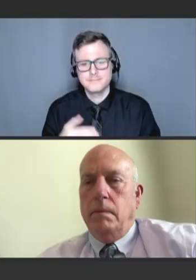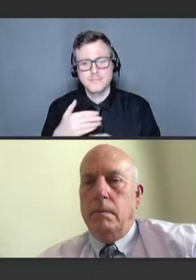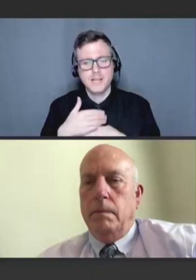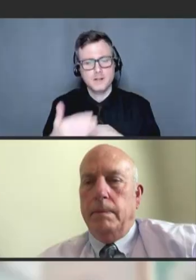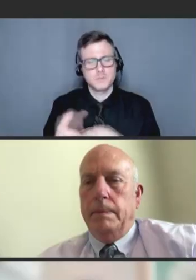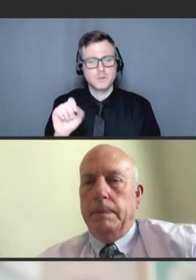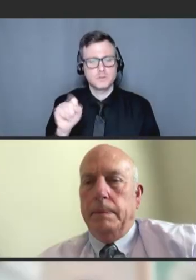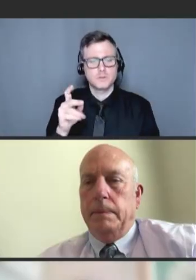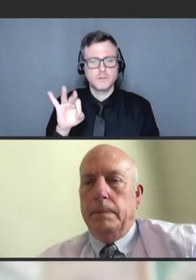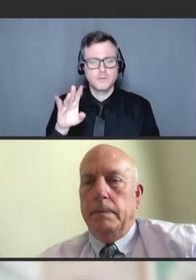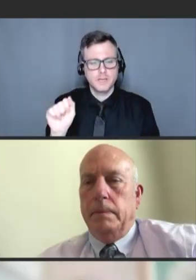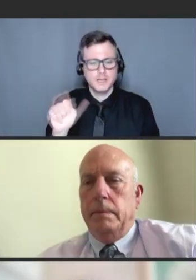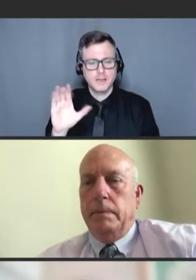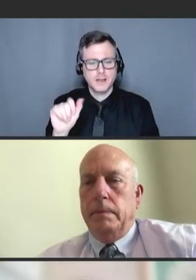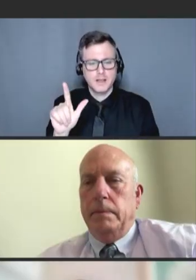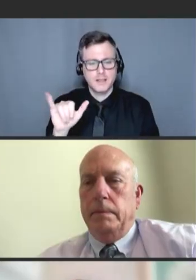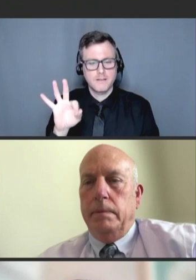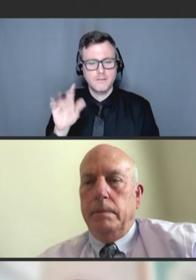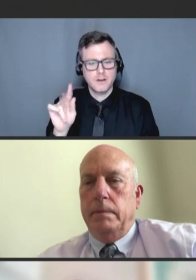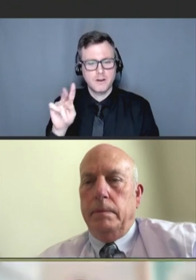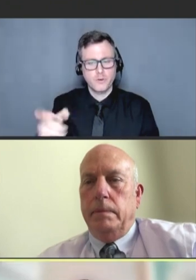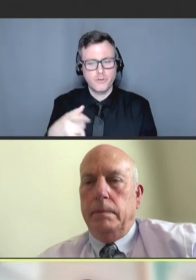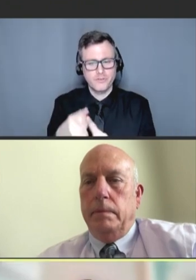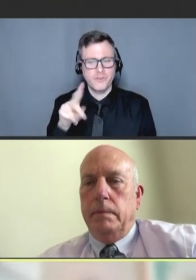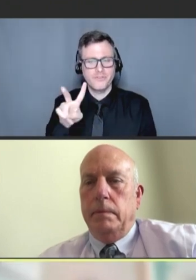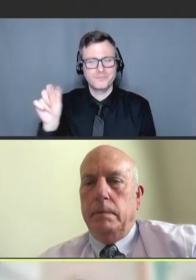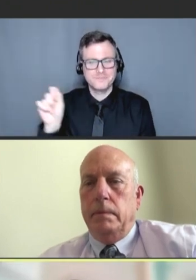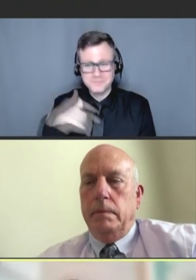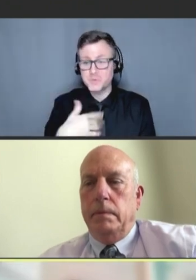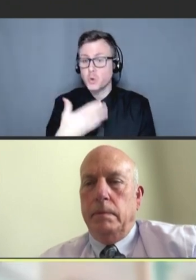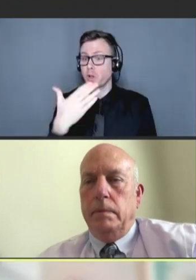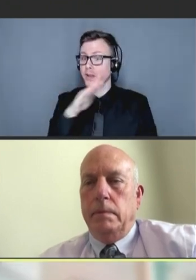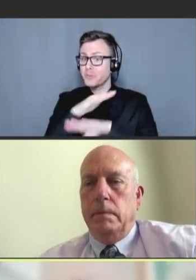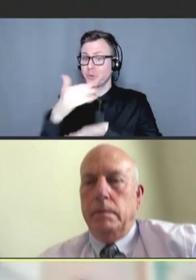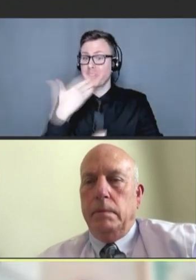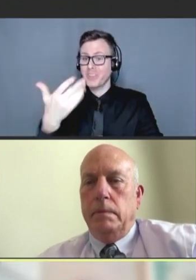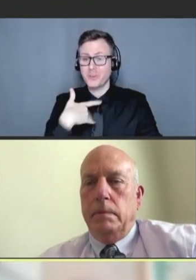Sophie Califano: Good afternoon and thanks for having us today.